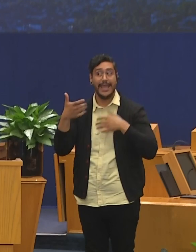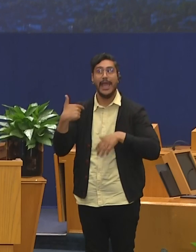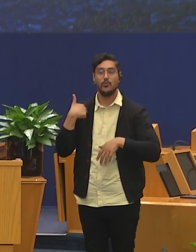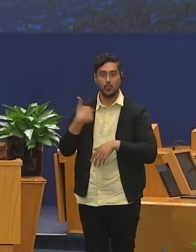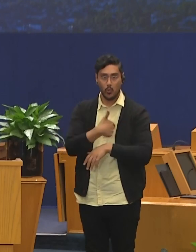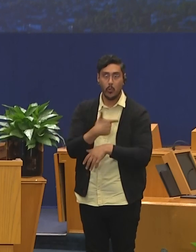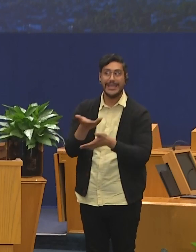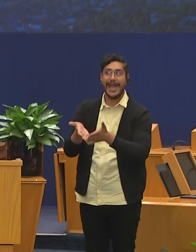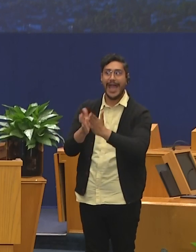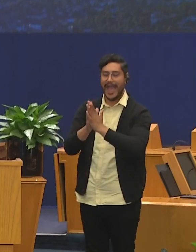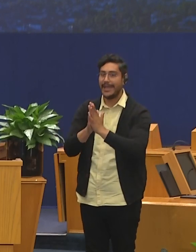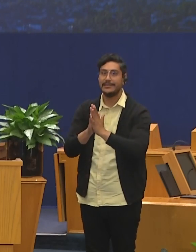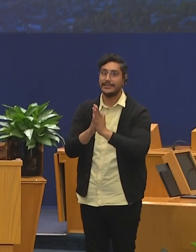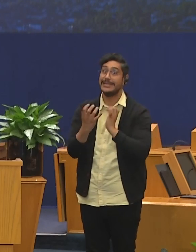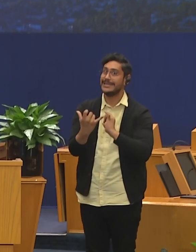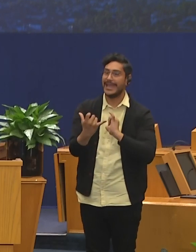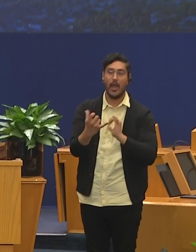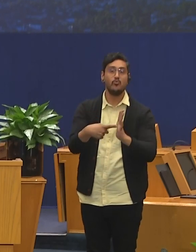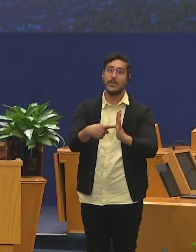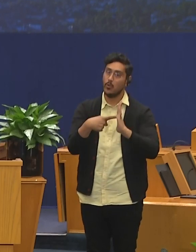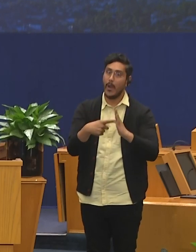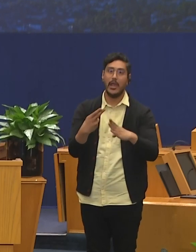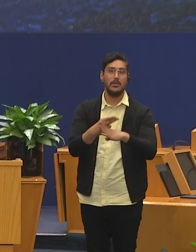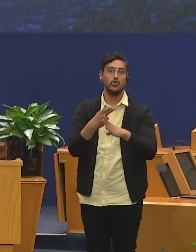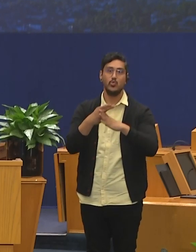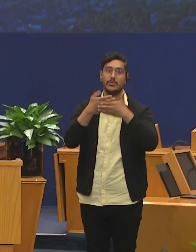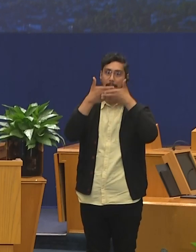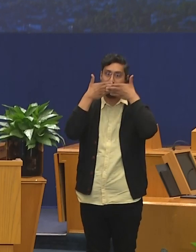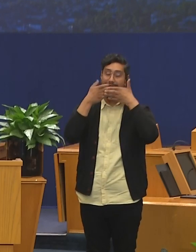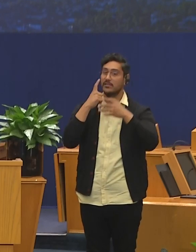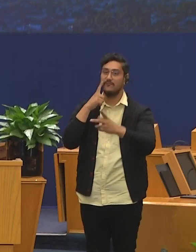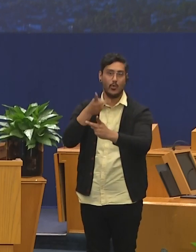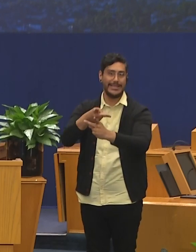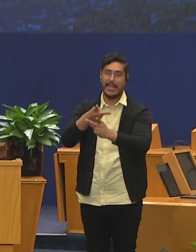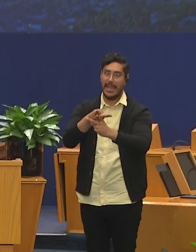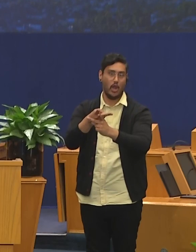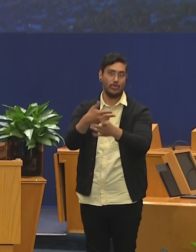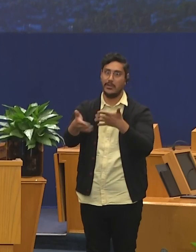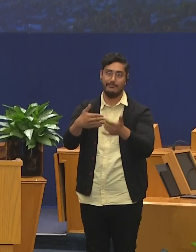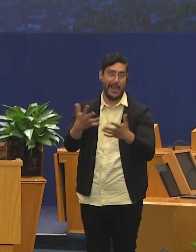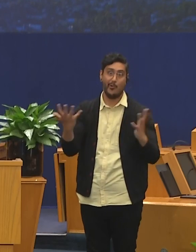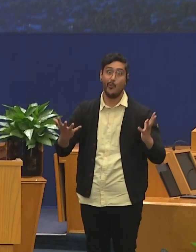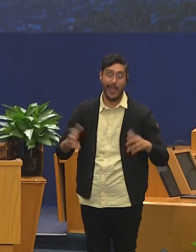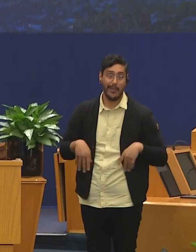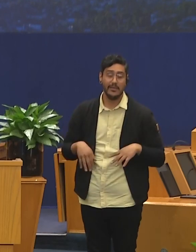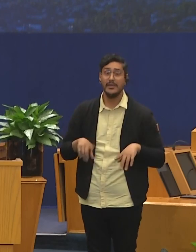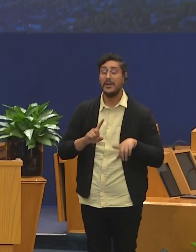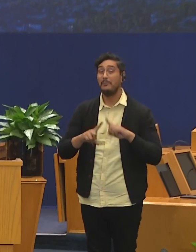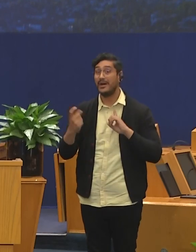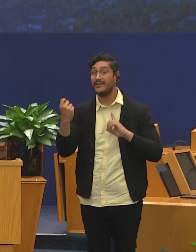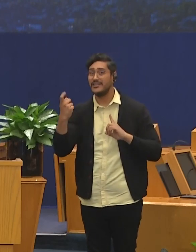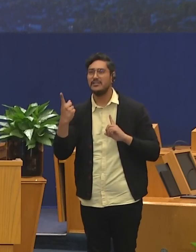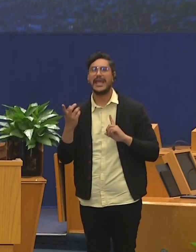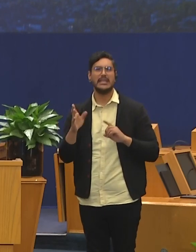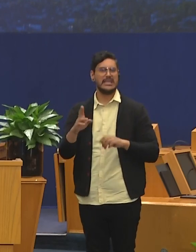AND WE'VE ASKED THAT, IN FACT, ALL CARE BE DONE WITH SURGICAL MASKS.